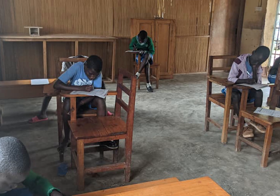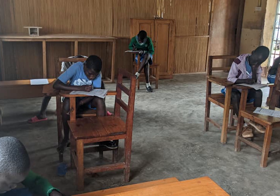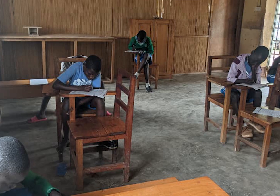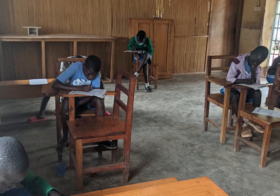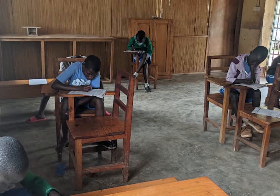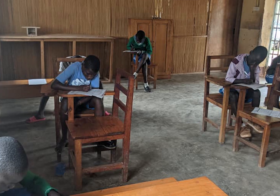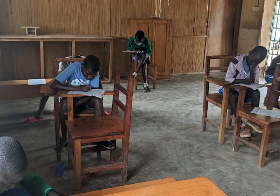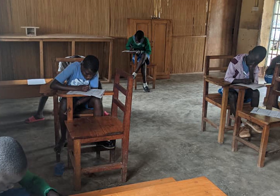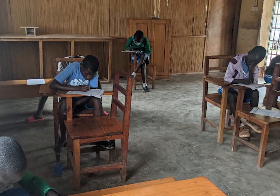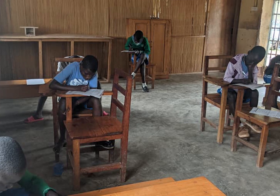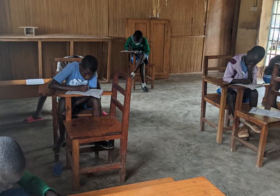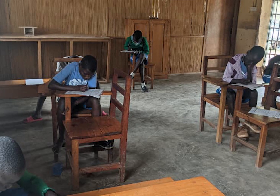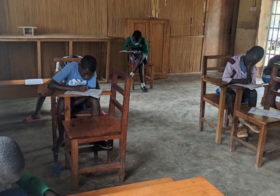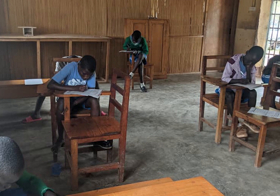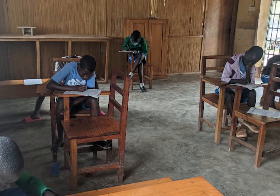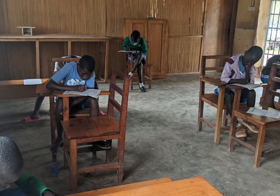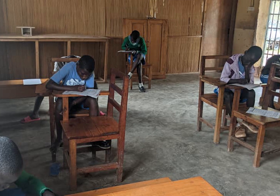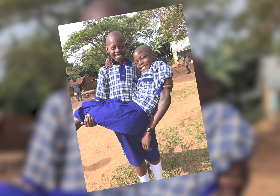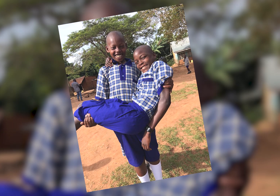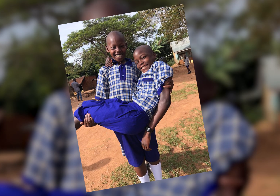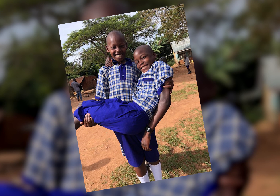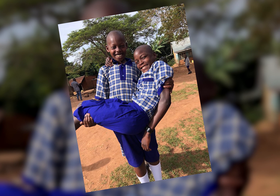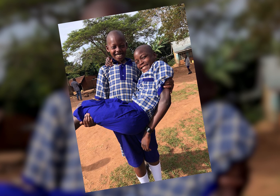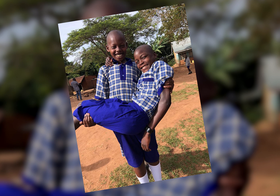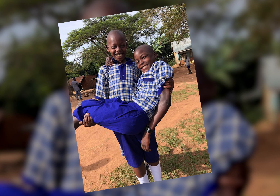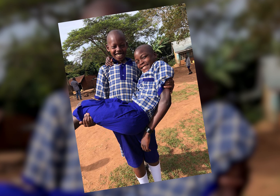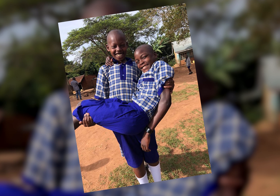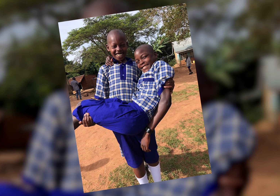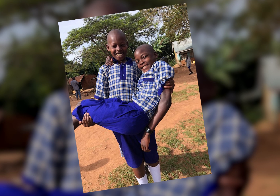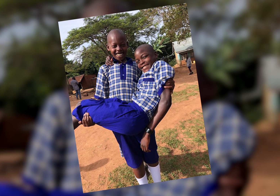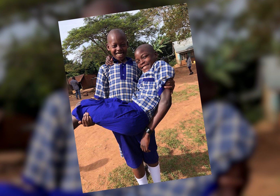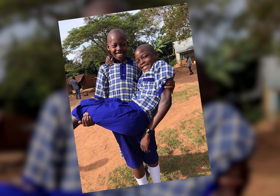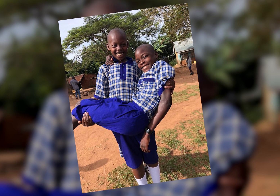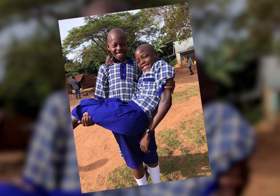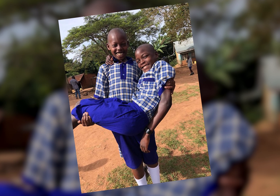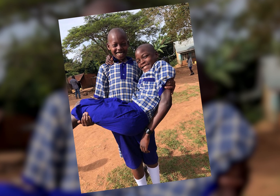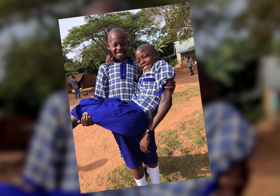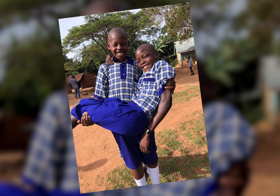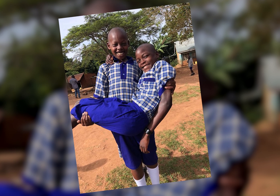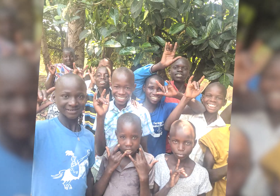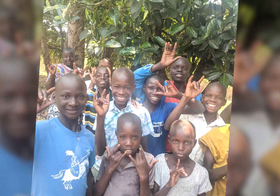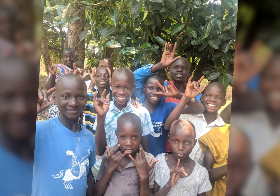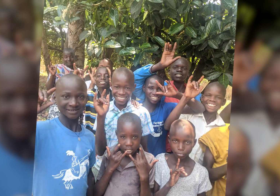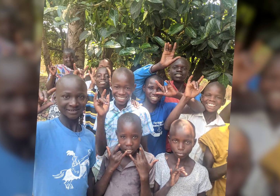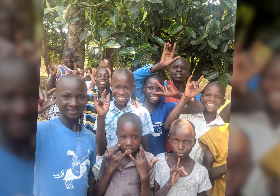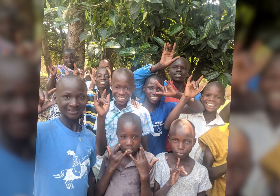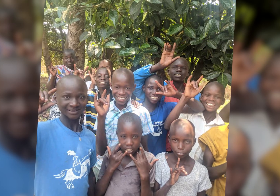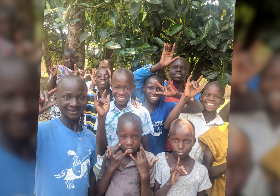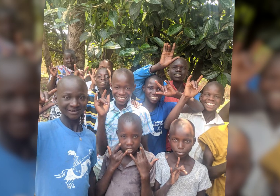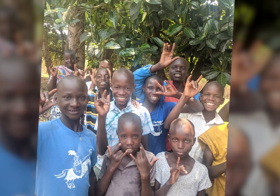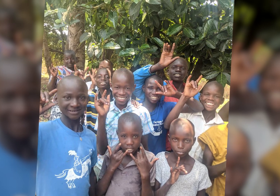They're they're not students, their children all the way up to 18 that have never had a language they don't know how to communicate.